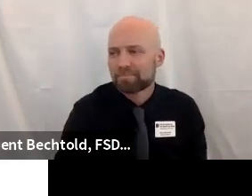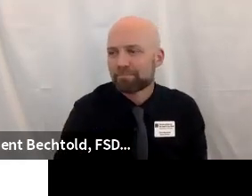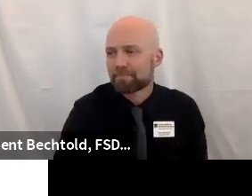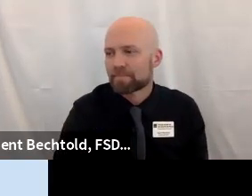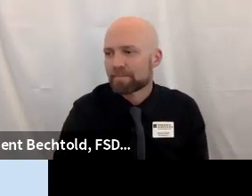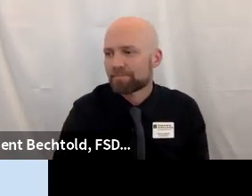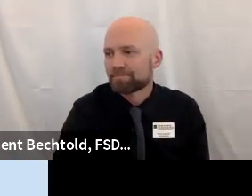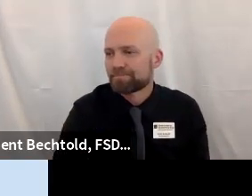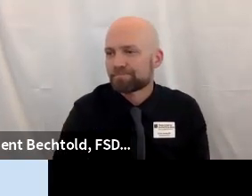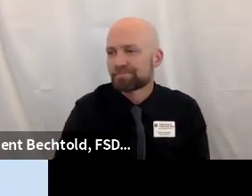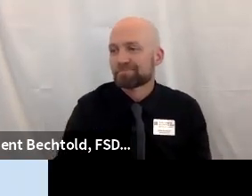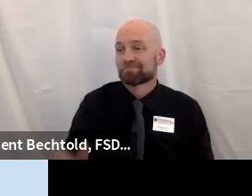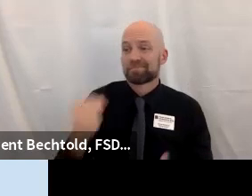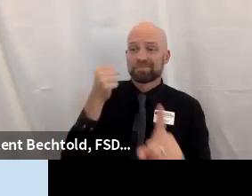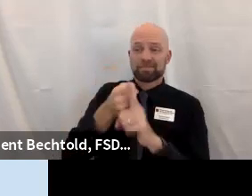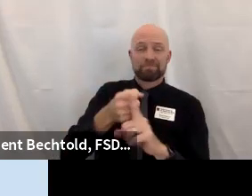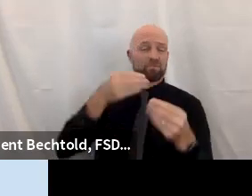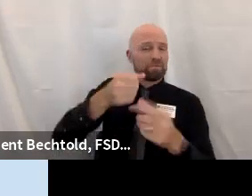in each of the videos and the impact that has